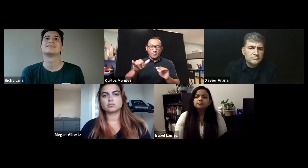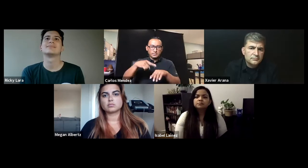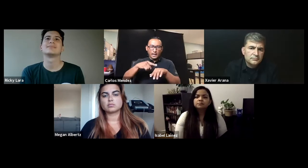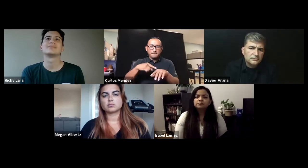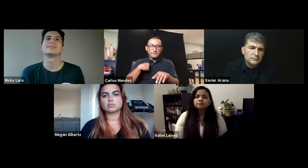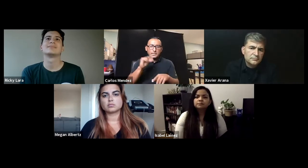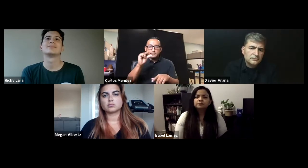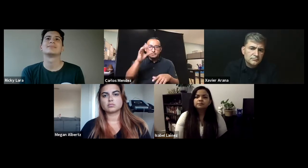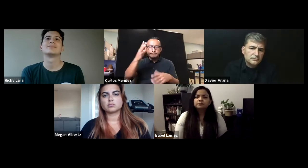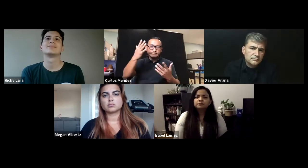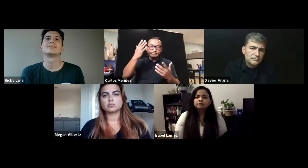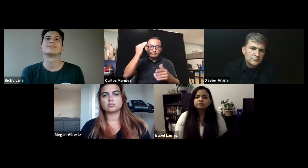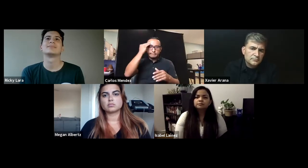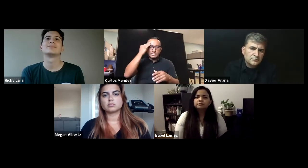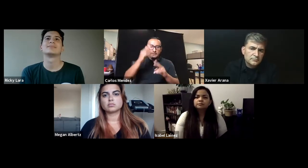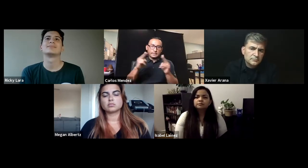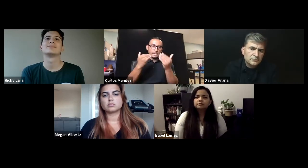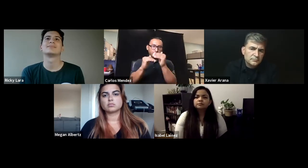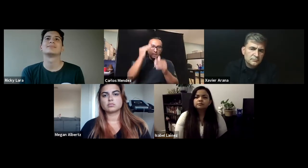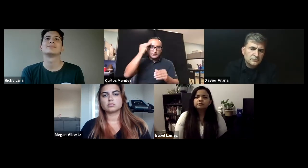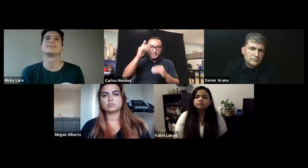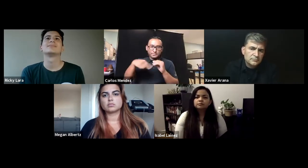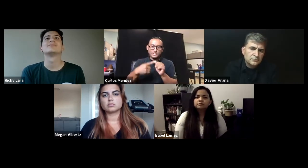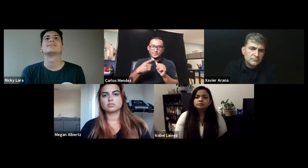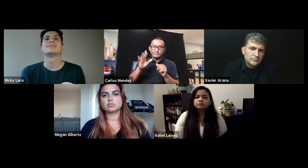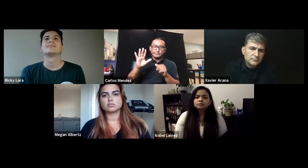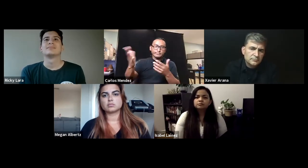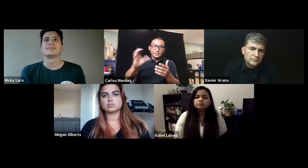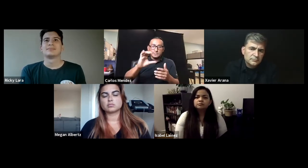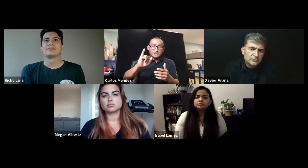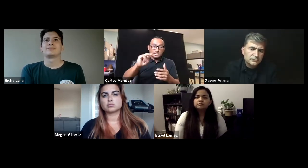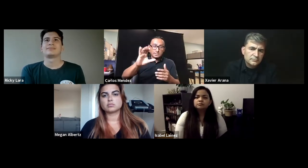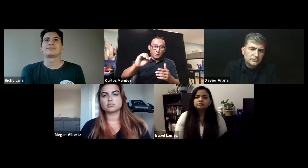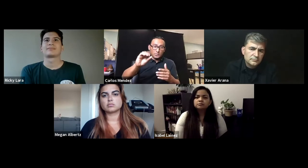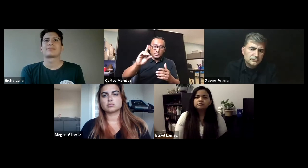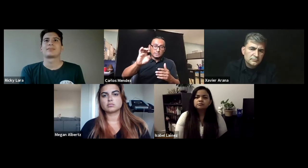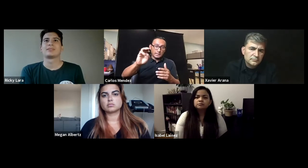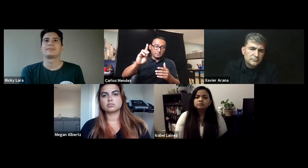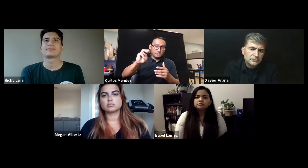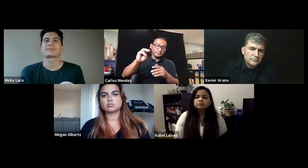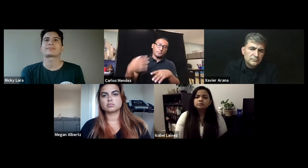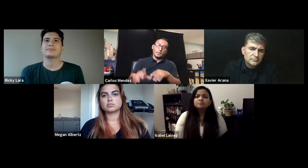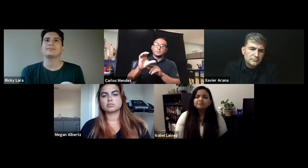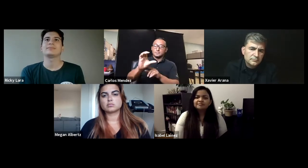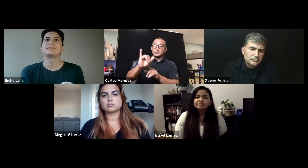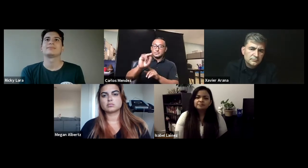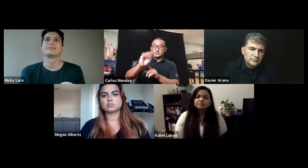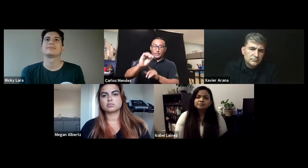about different countries, and at the time, you know, my knowledge was really limited.